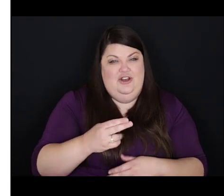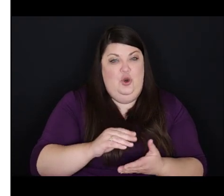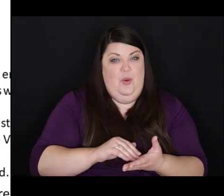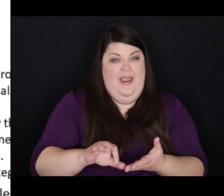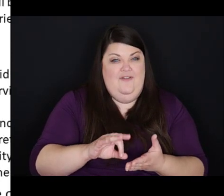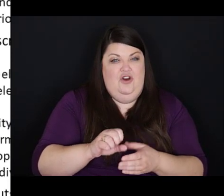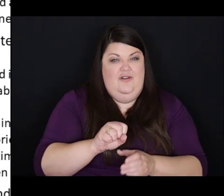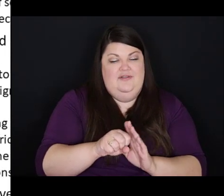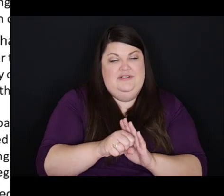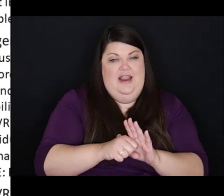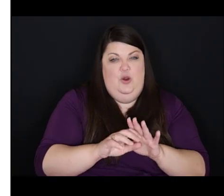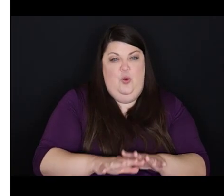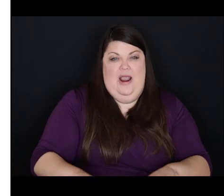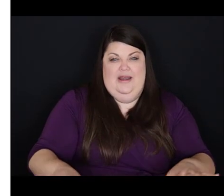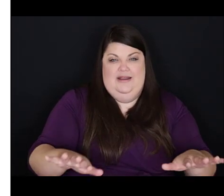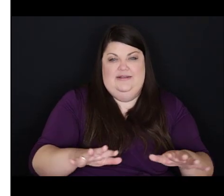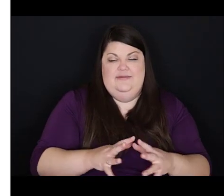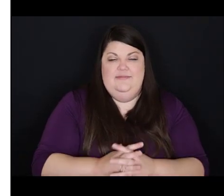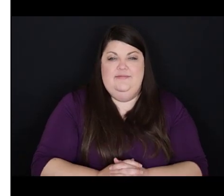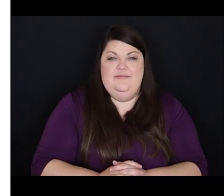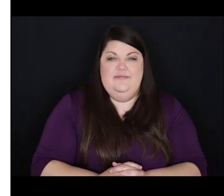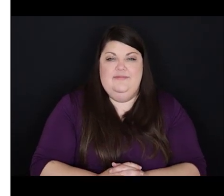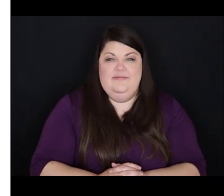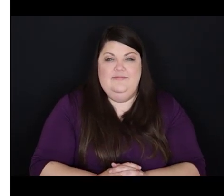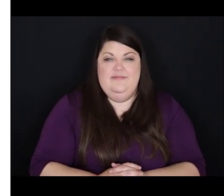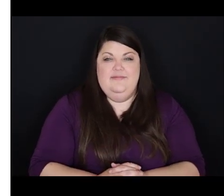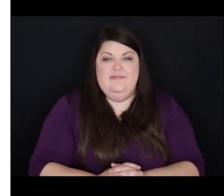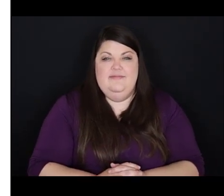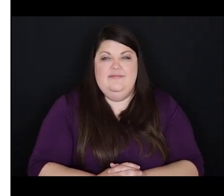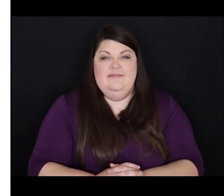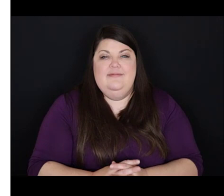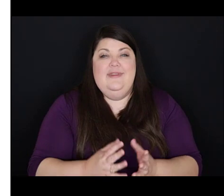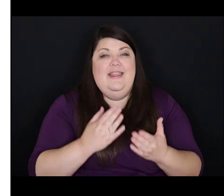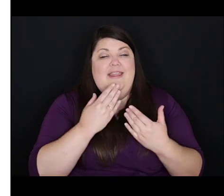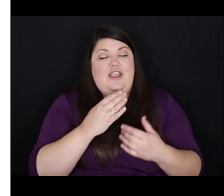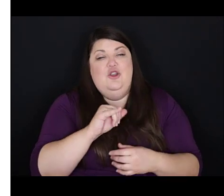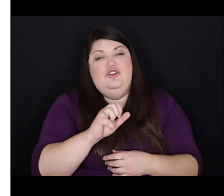[Michele Mulhern] Thank you, Jim. Hello everyone, I'm going to share